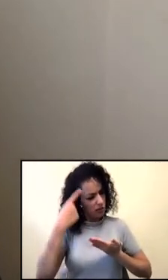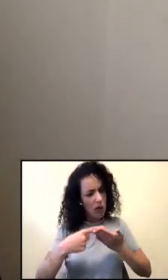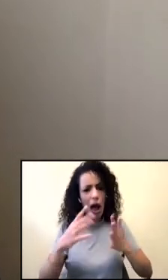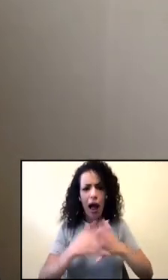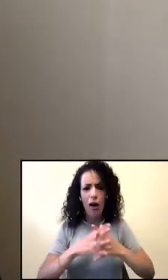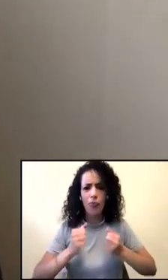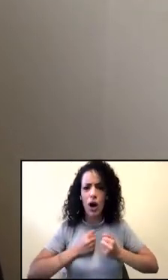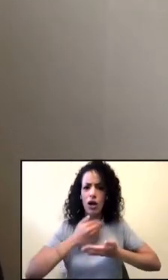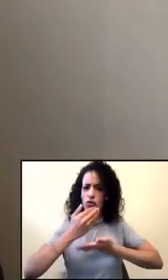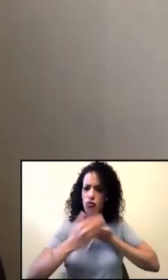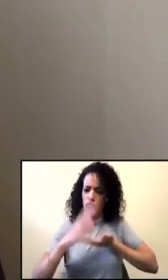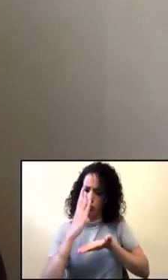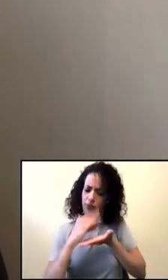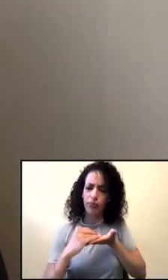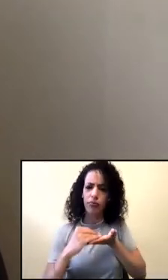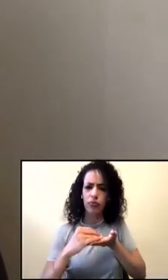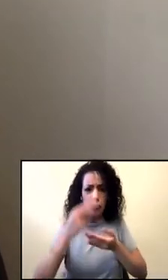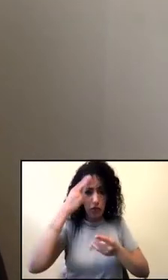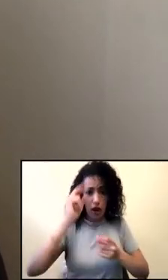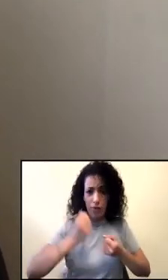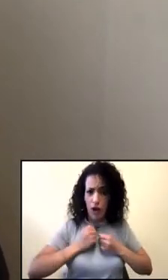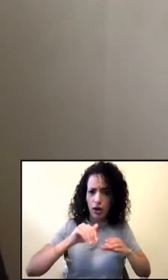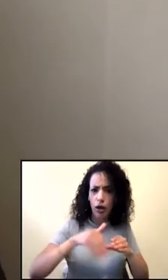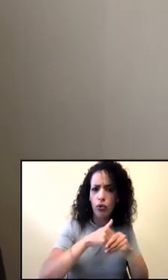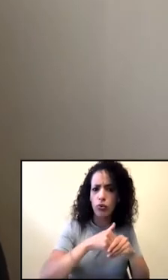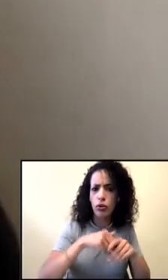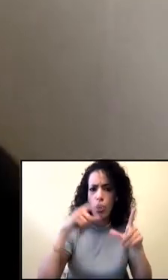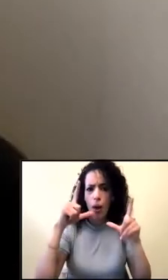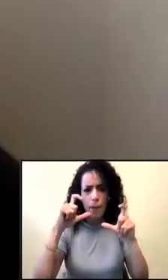whether they want their pictures. Yeah and I think, you know, with our work